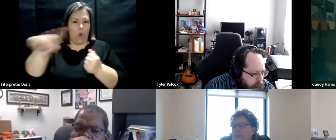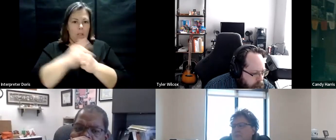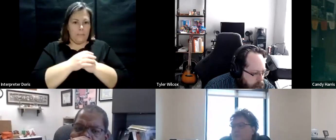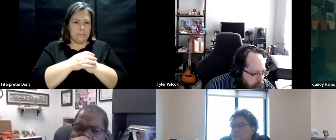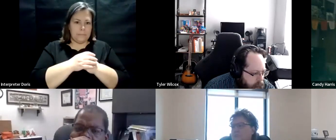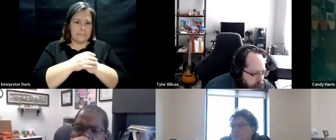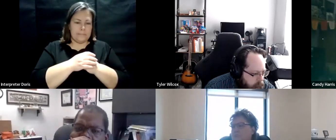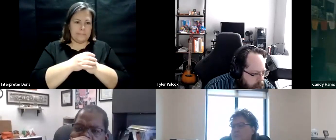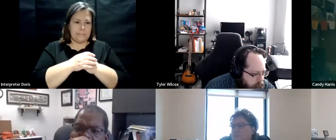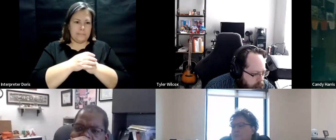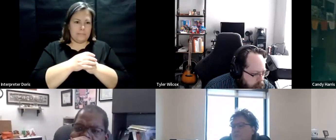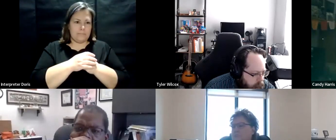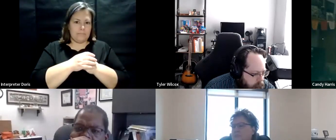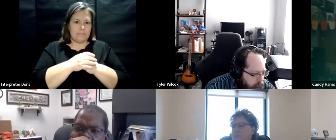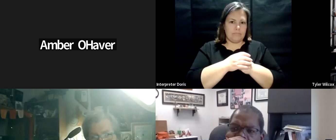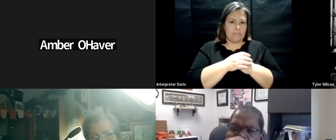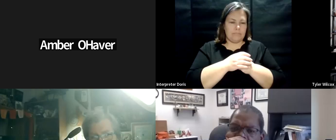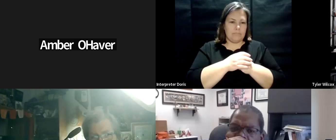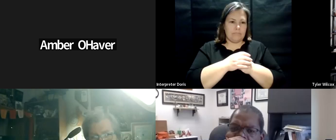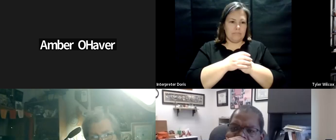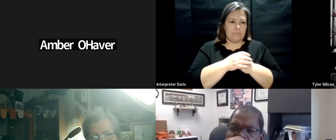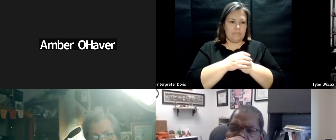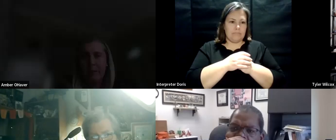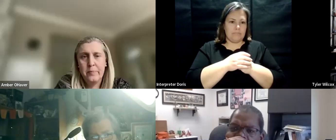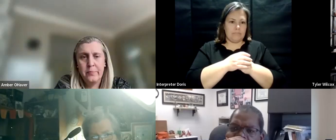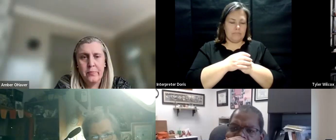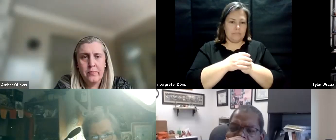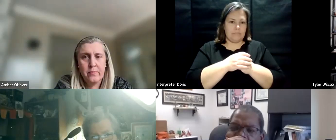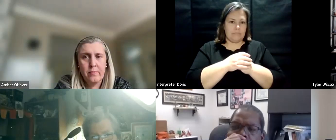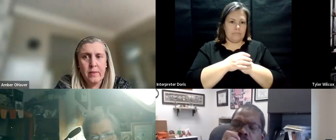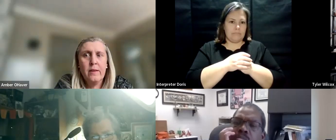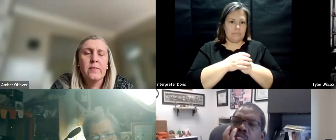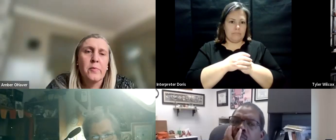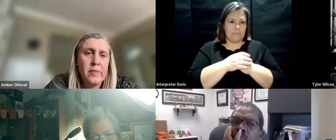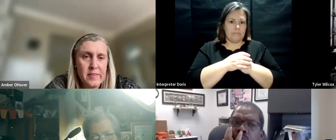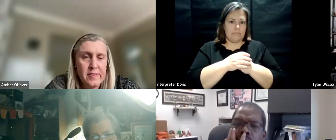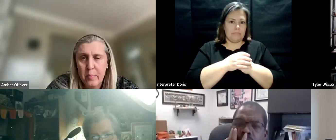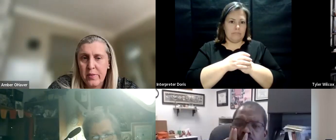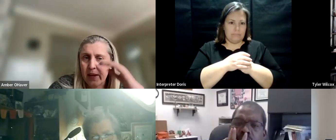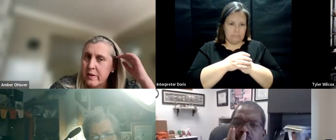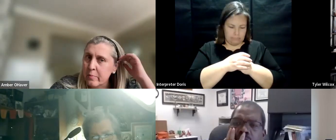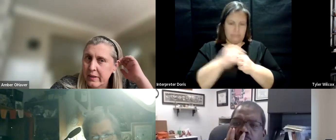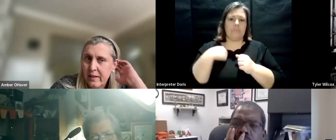So happy to be here with you all